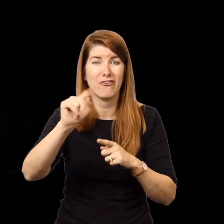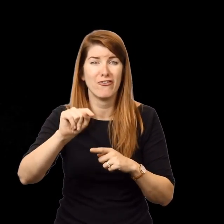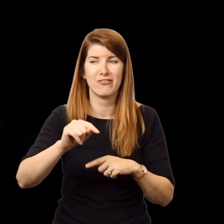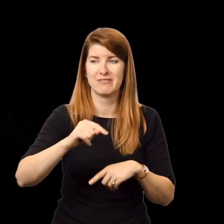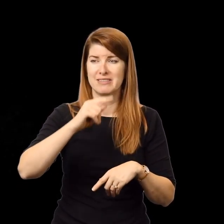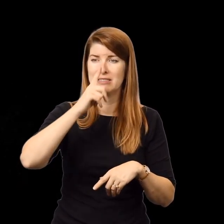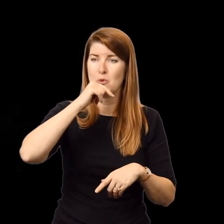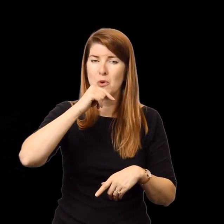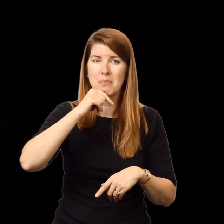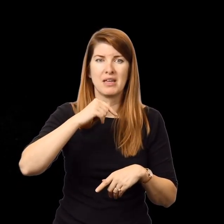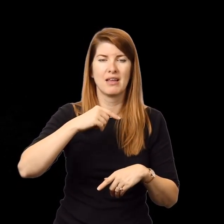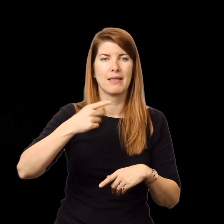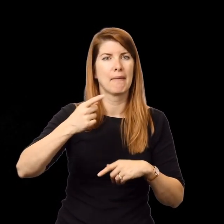They shield them from disappointment.